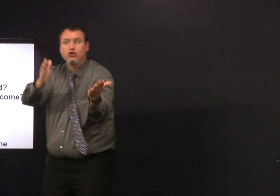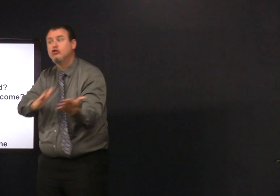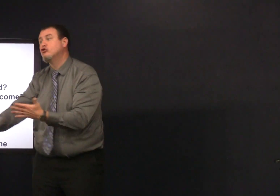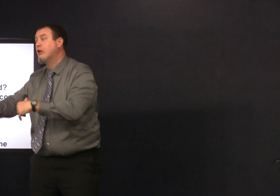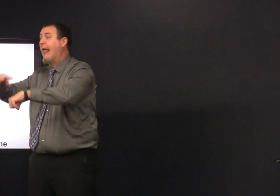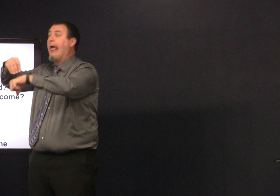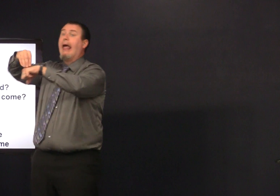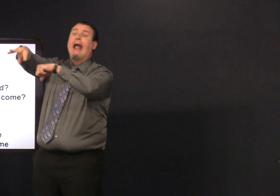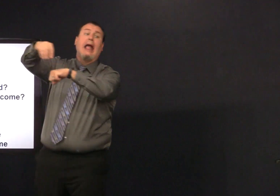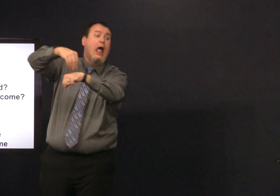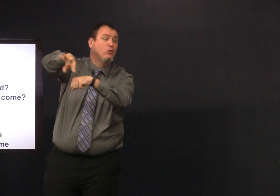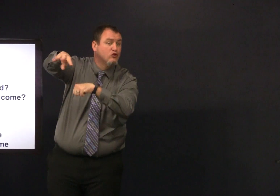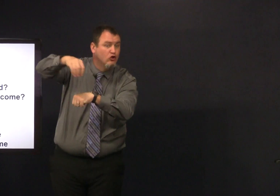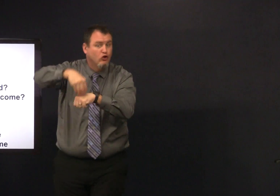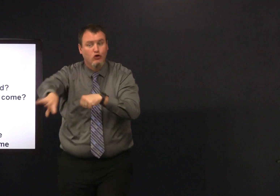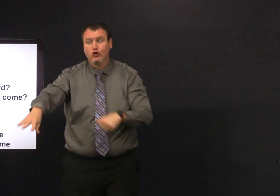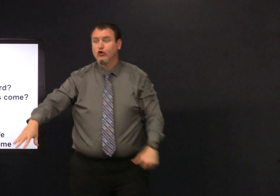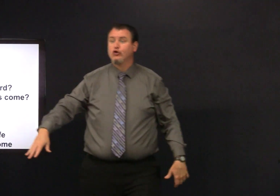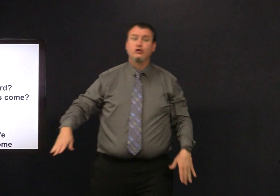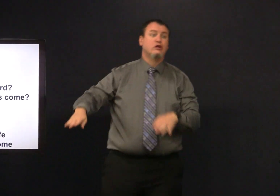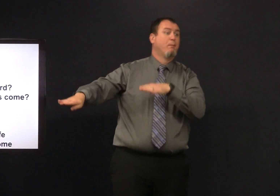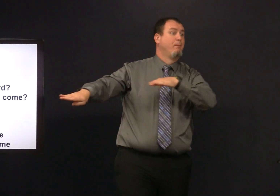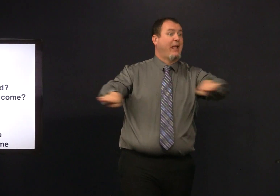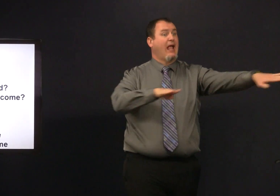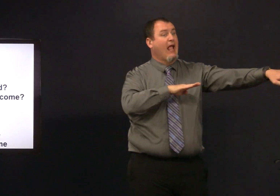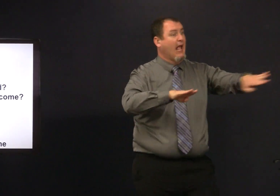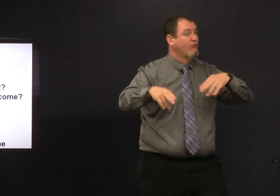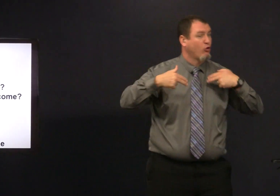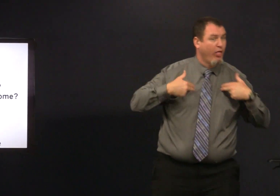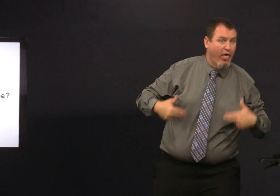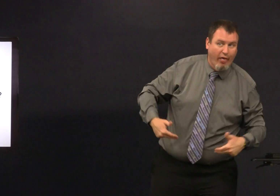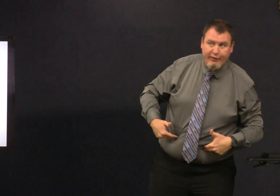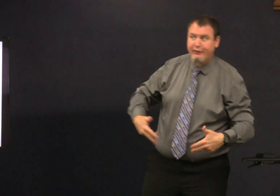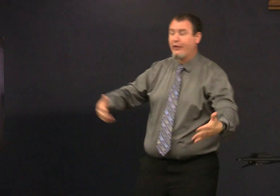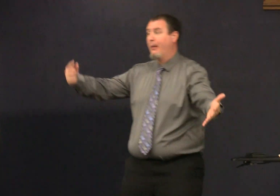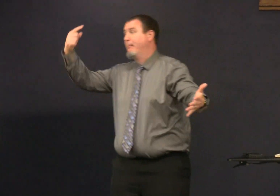for financial planning for counseling for our Behavior